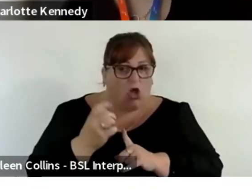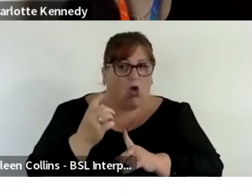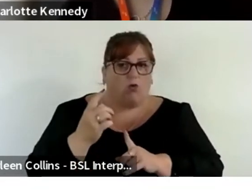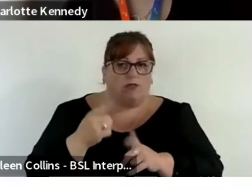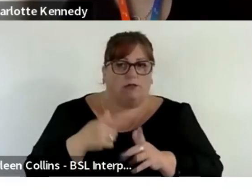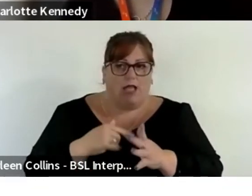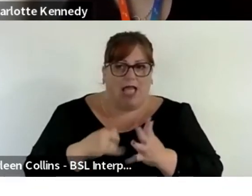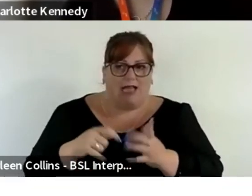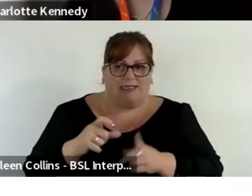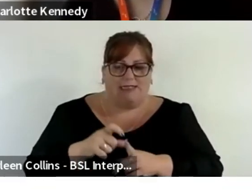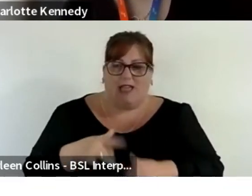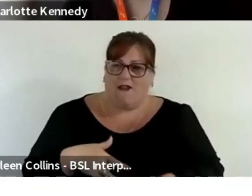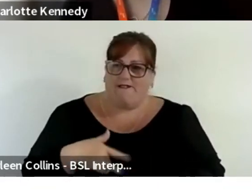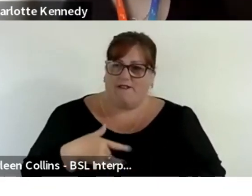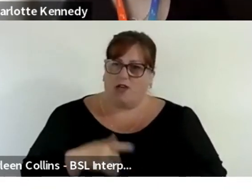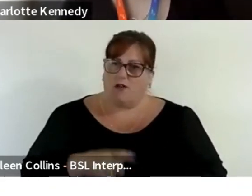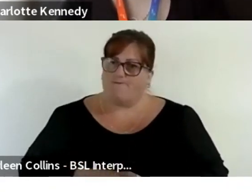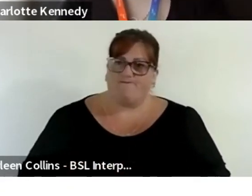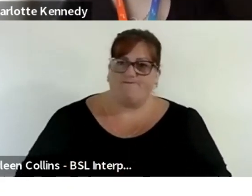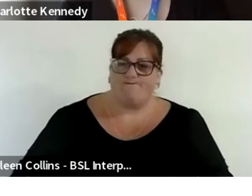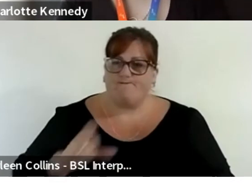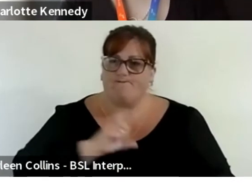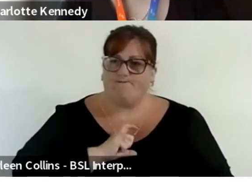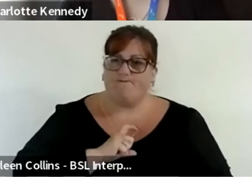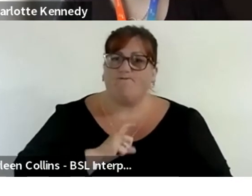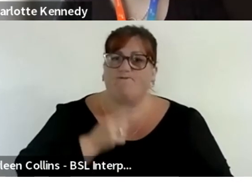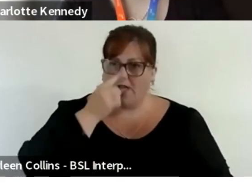for certain adjustments, such as just...